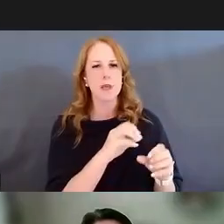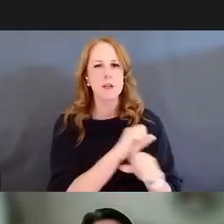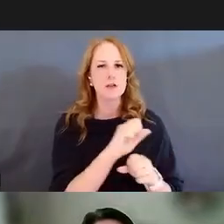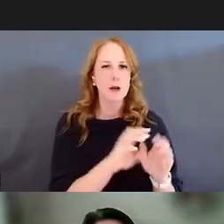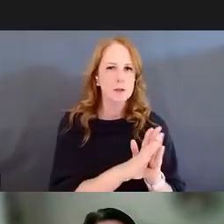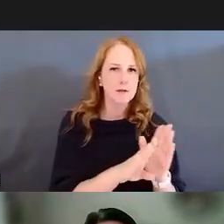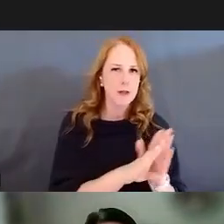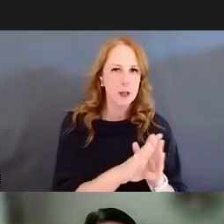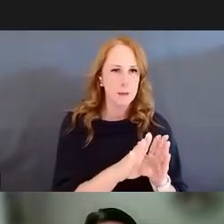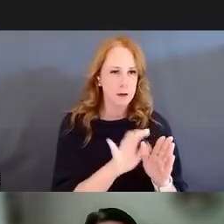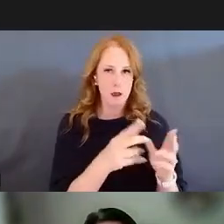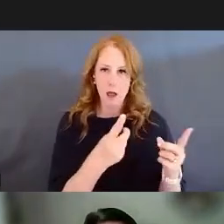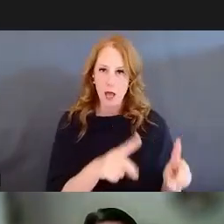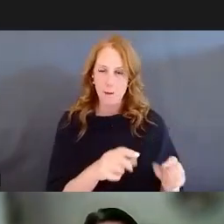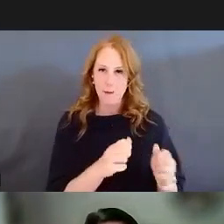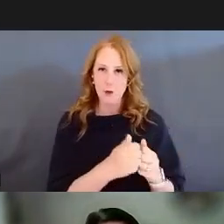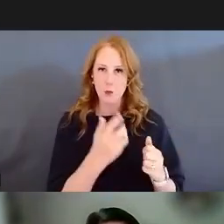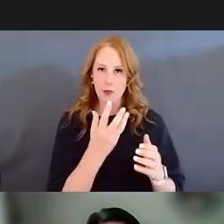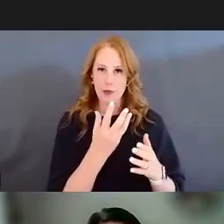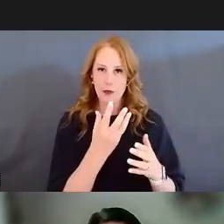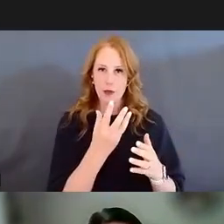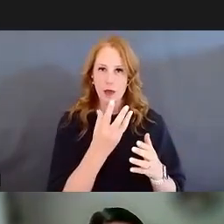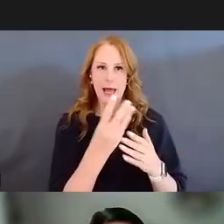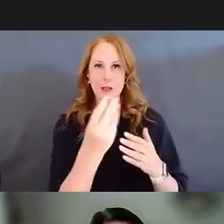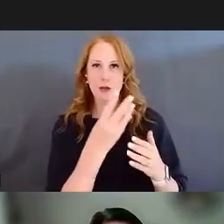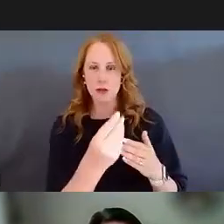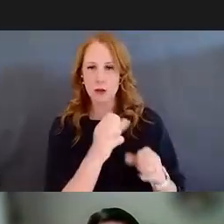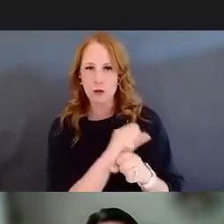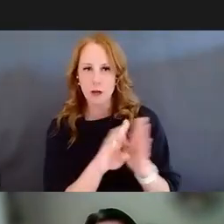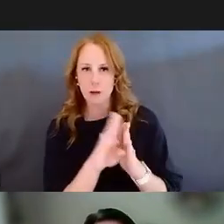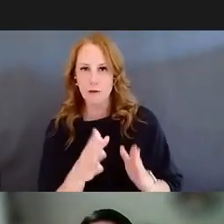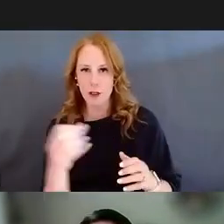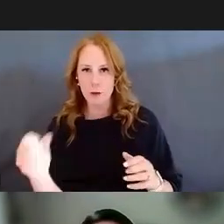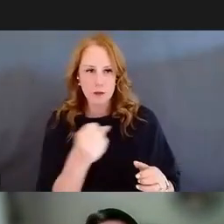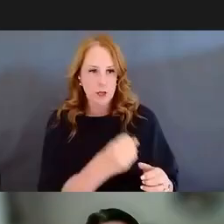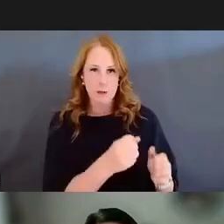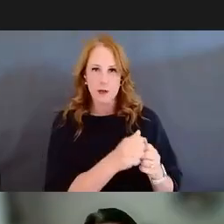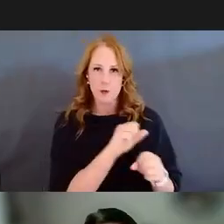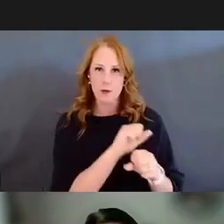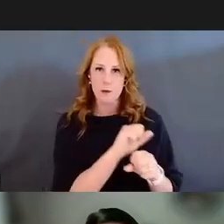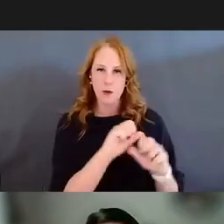happen with external job developers coming in from employment agencies. Does job development